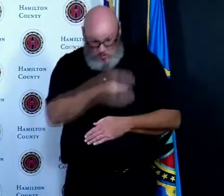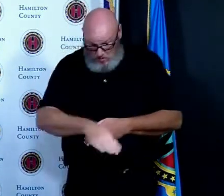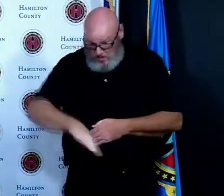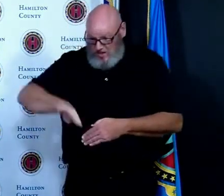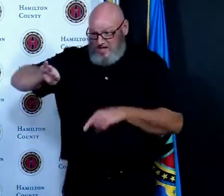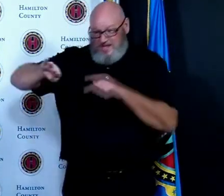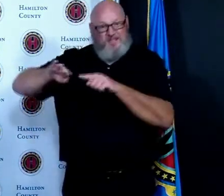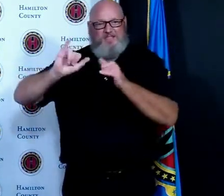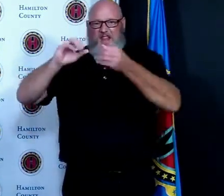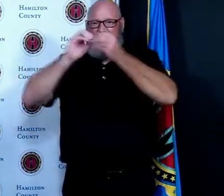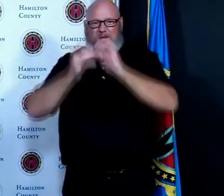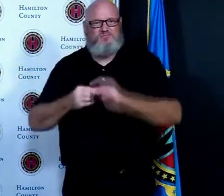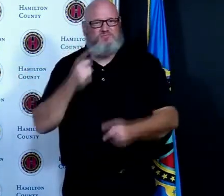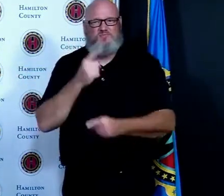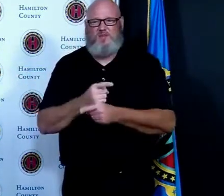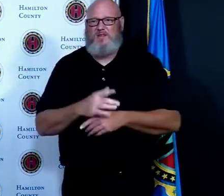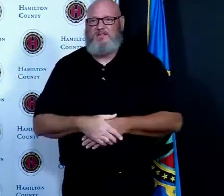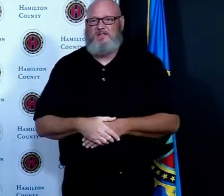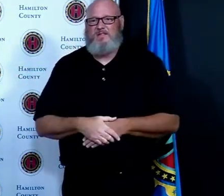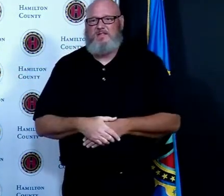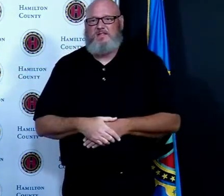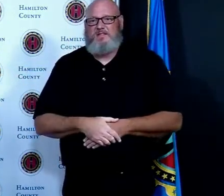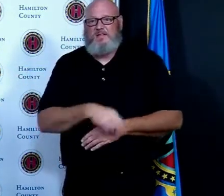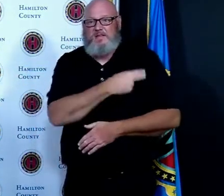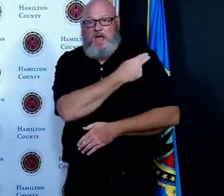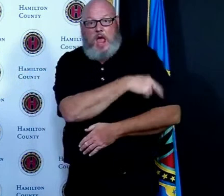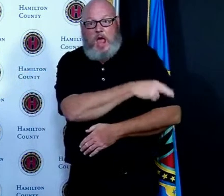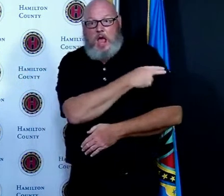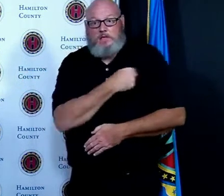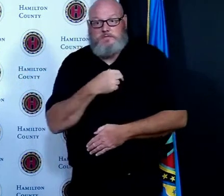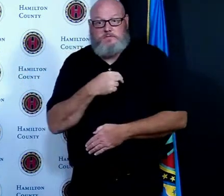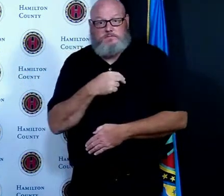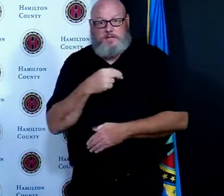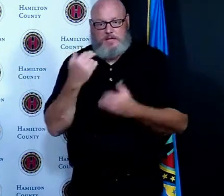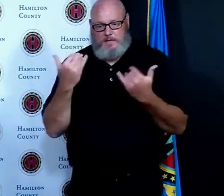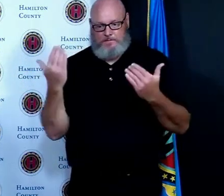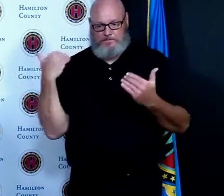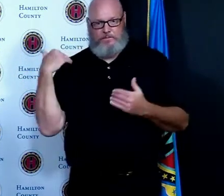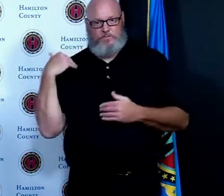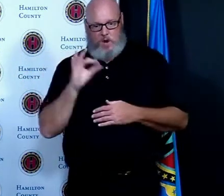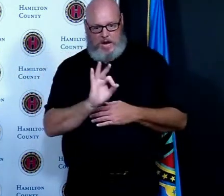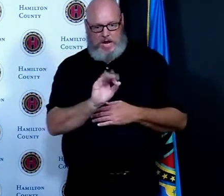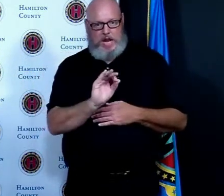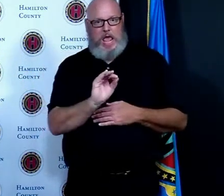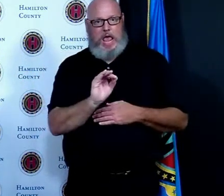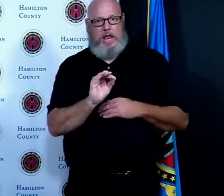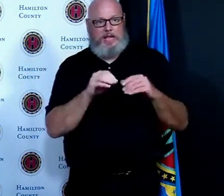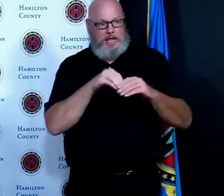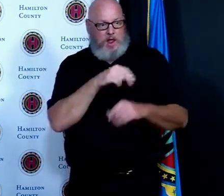from about 90 to 200 since the beginning part of October we are at the have the greatest number of